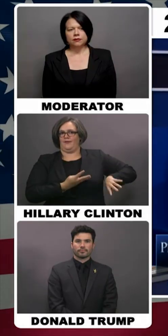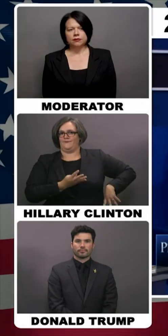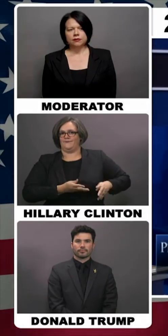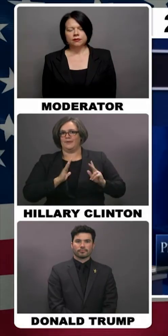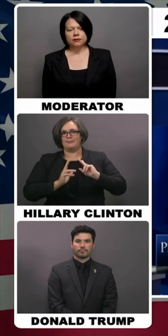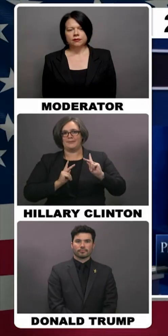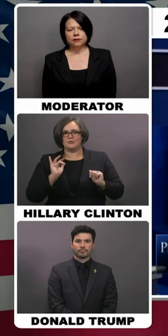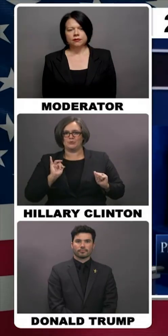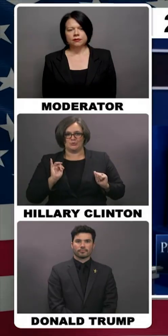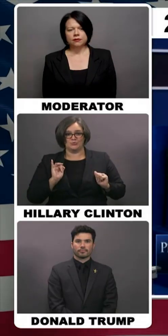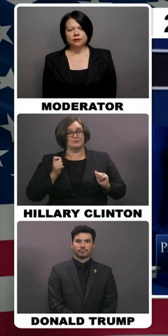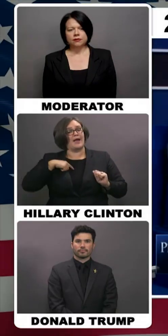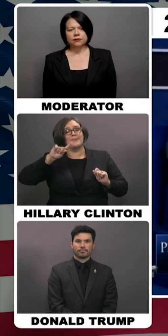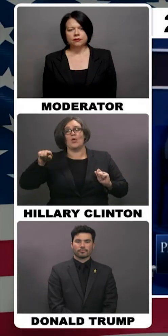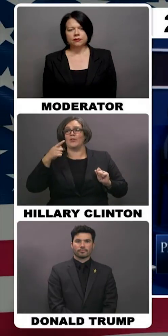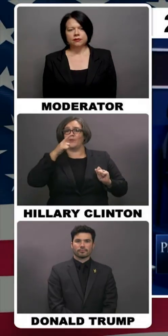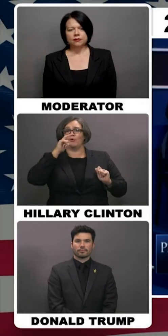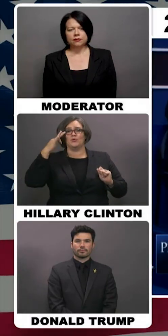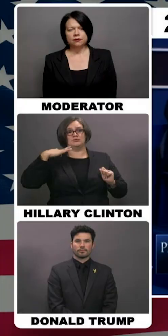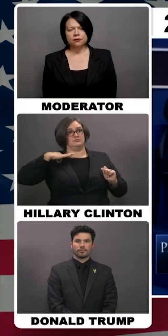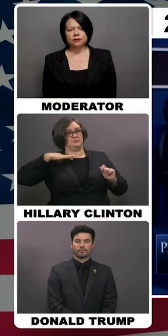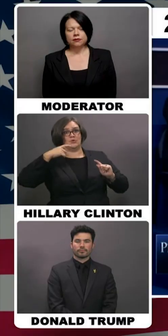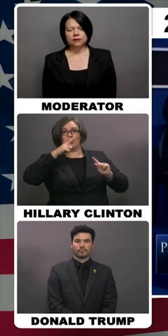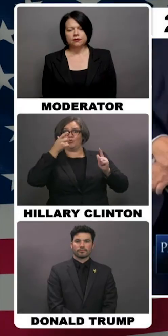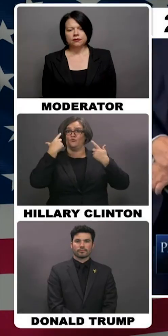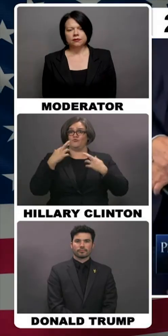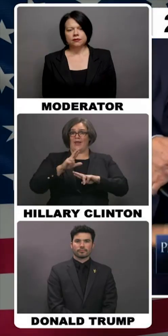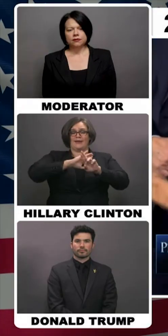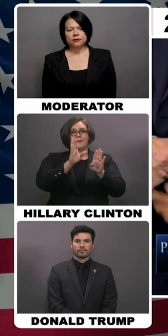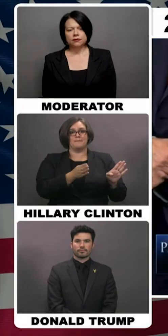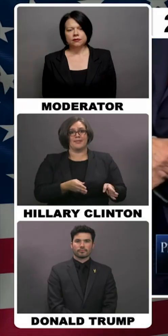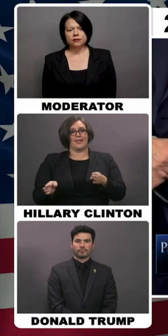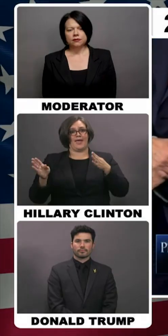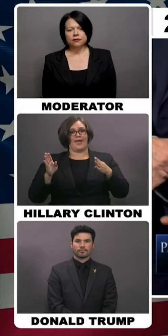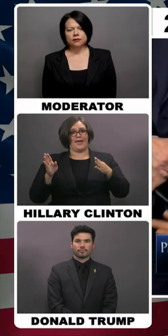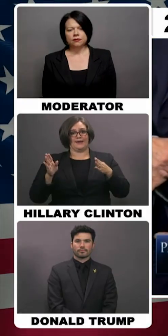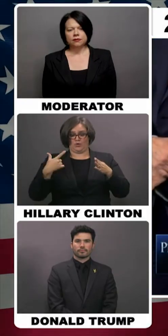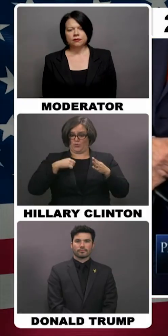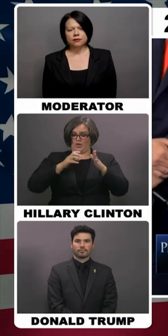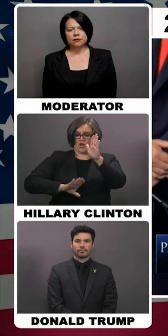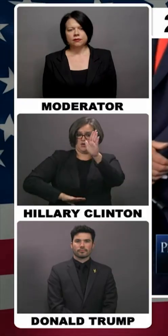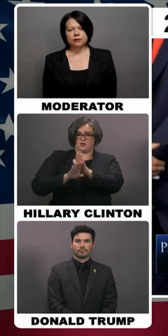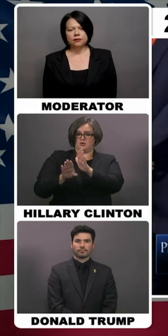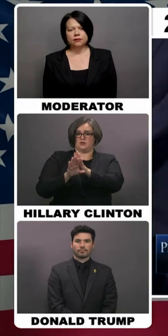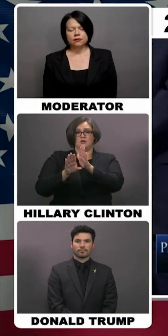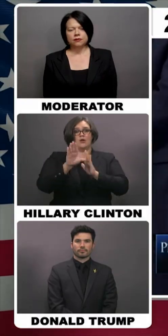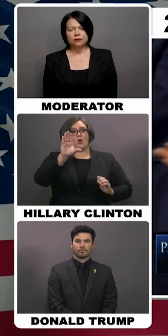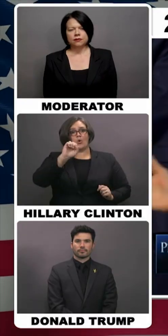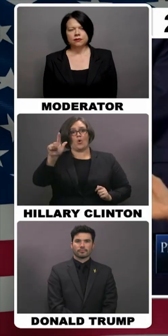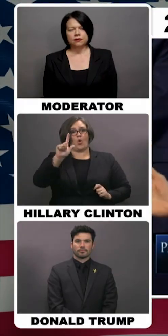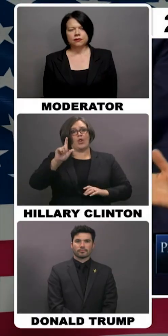of this campaign who had a plan to help us revitalize coal country because those coal miners